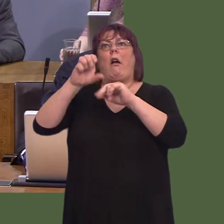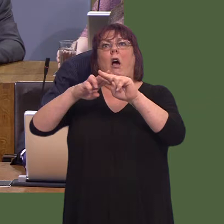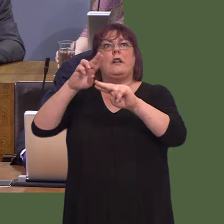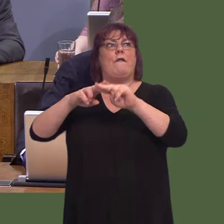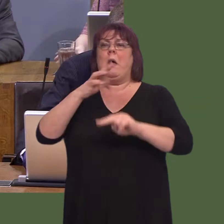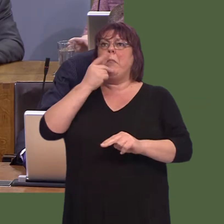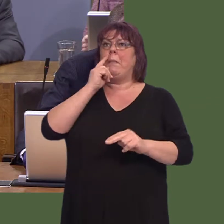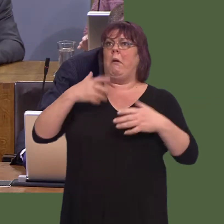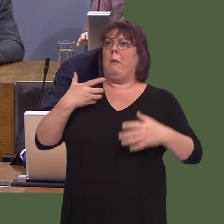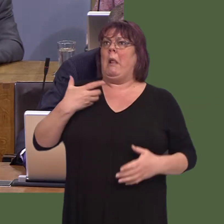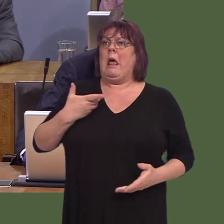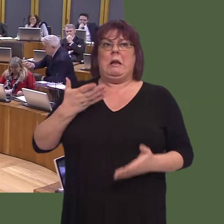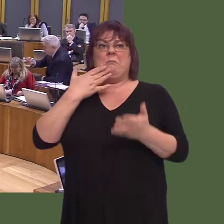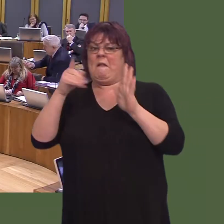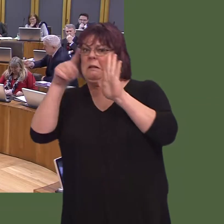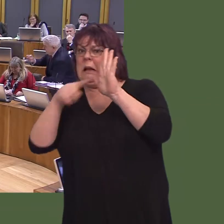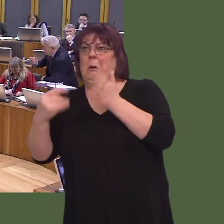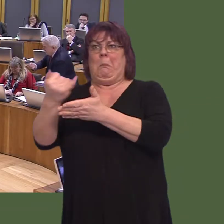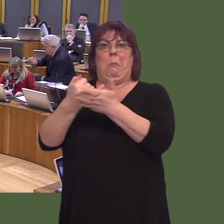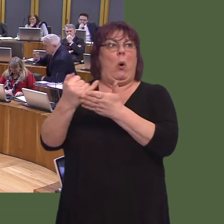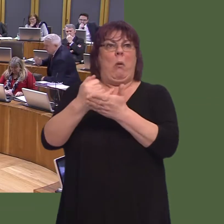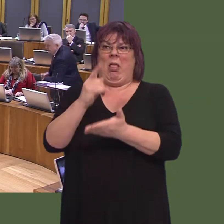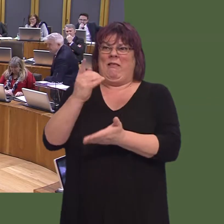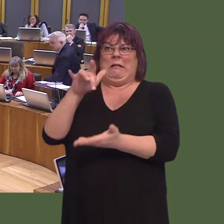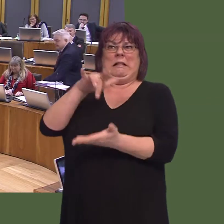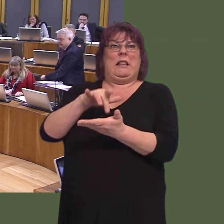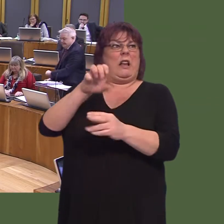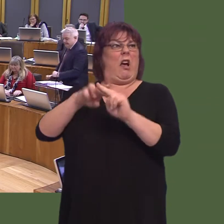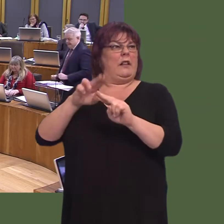There is no mobile phone signal right in the centre of Cardiff.